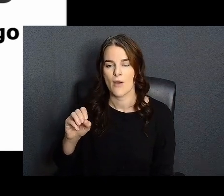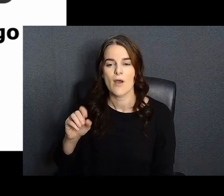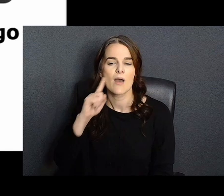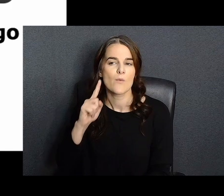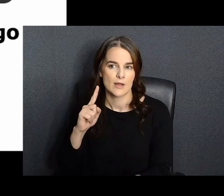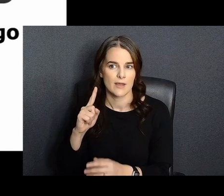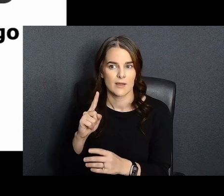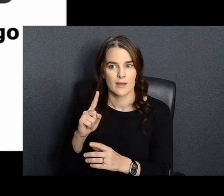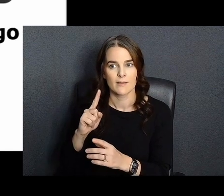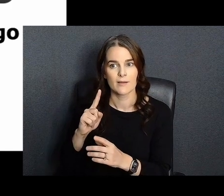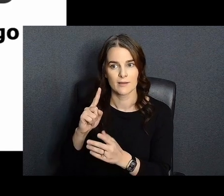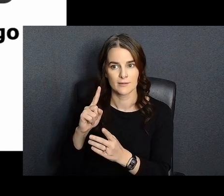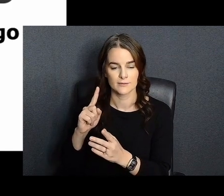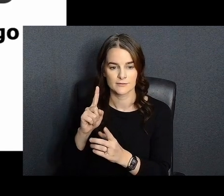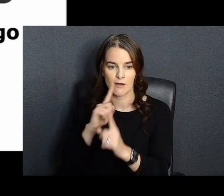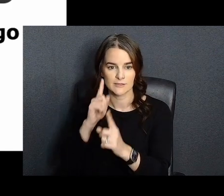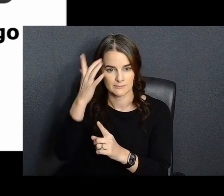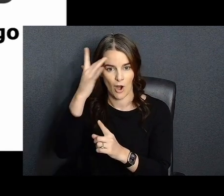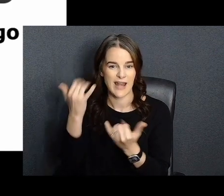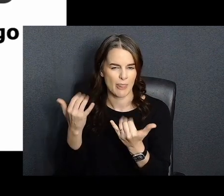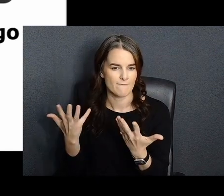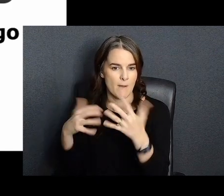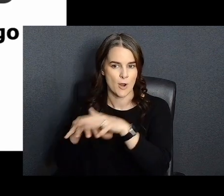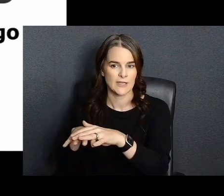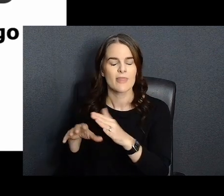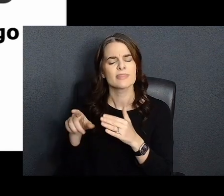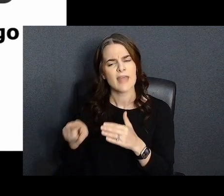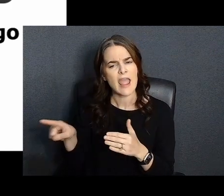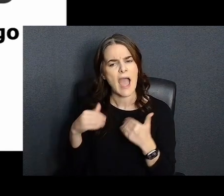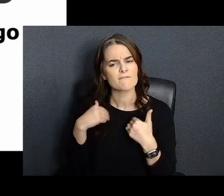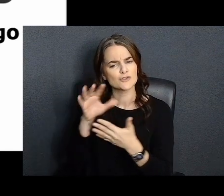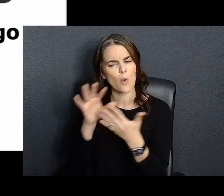And you're going to have the choice there. They have some proprietary software,